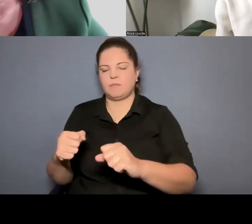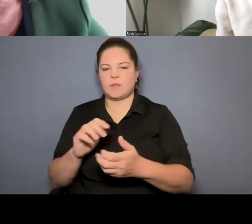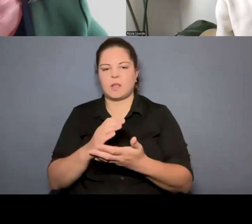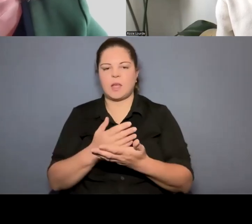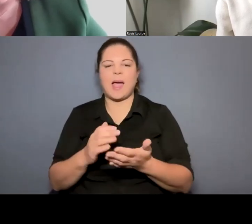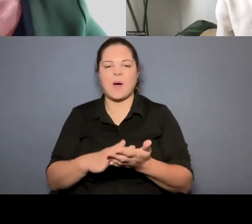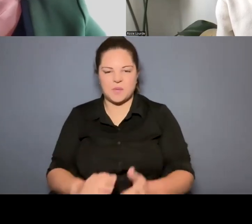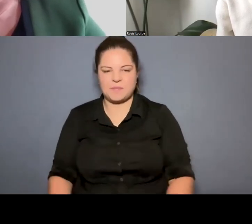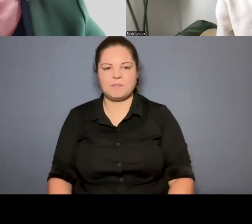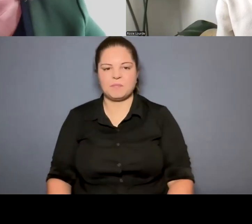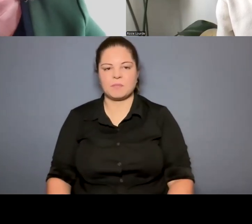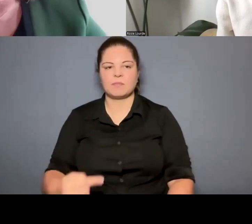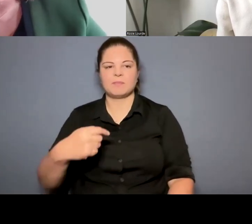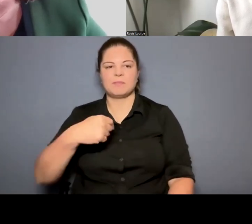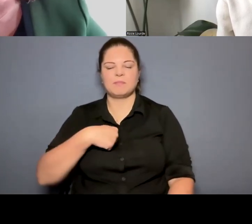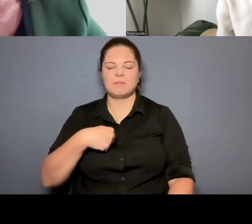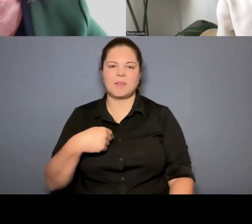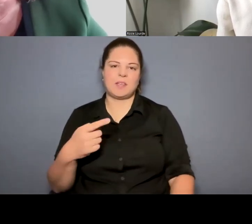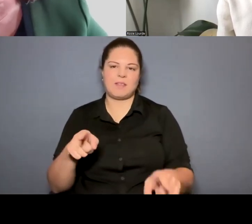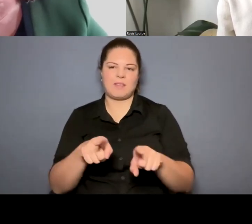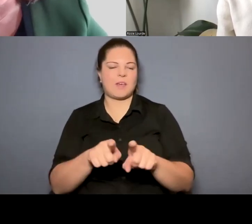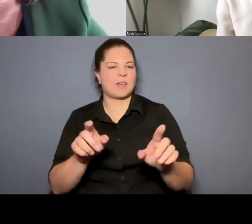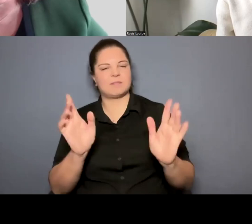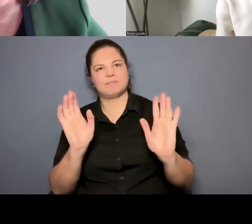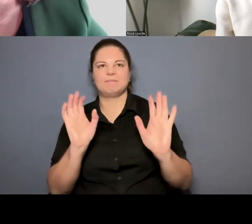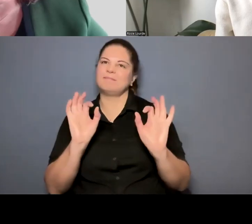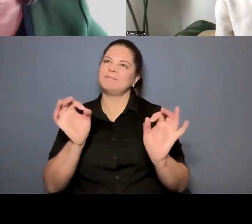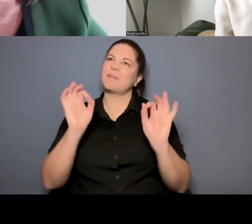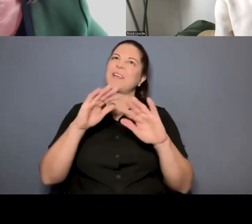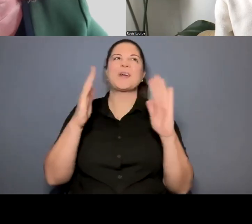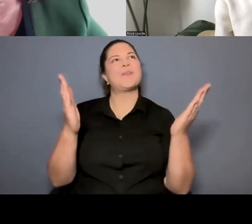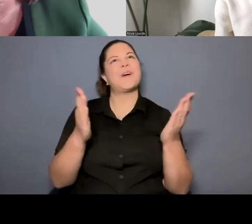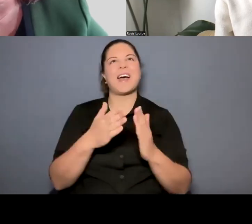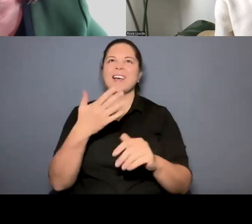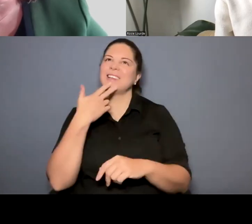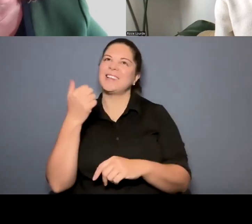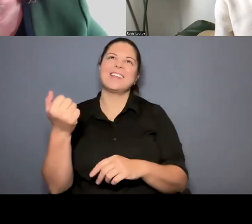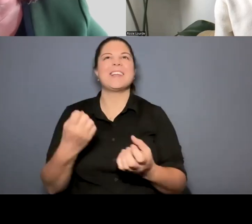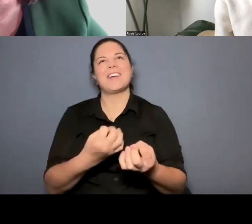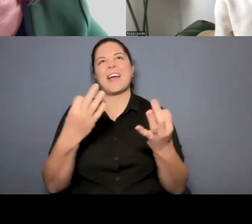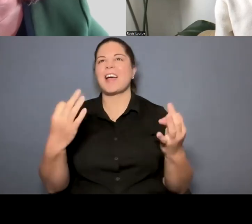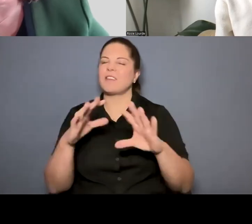some Pollyanna saying that those things do not exist. That is absolutely, it's the world we are